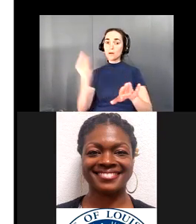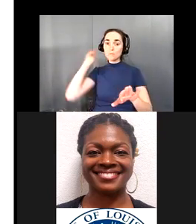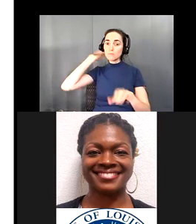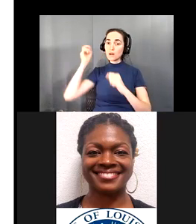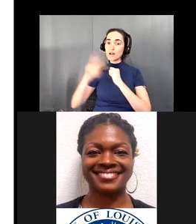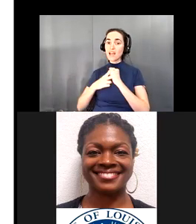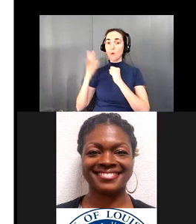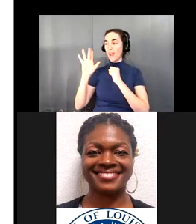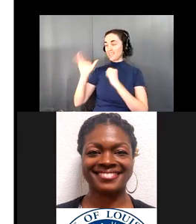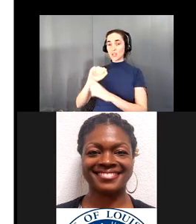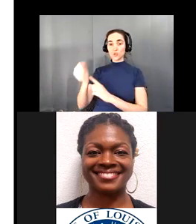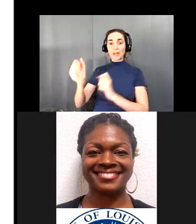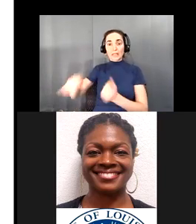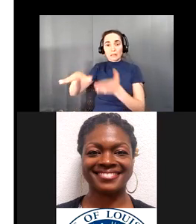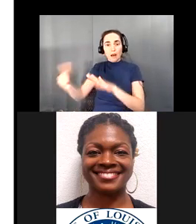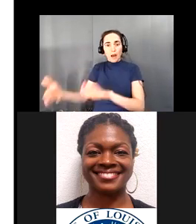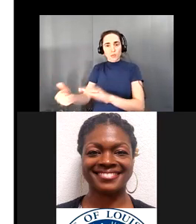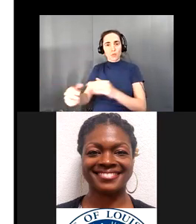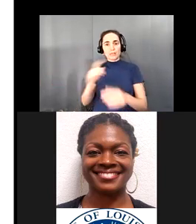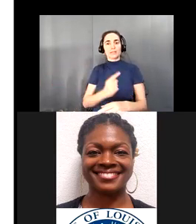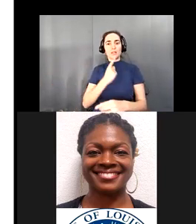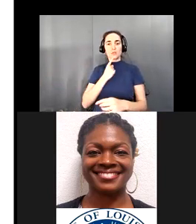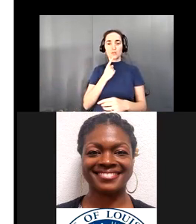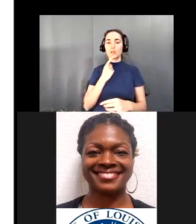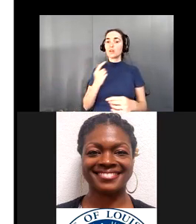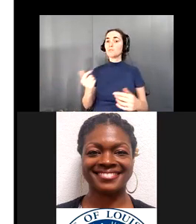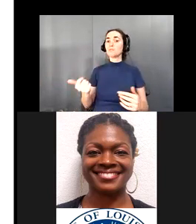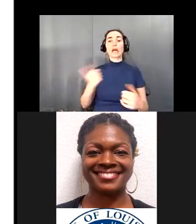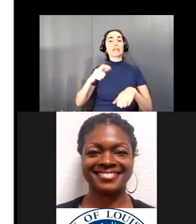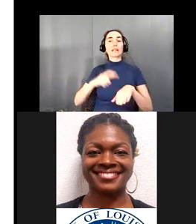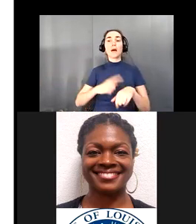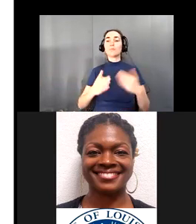16:15:37 Obviously, anytime in any place doesn't have to be from your house and they left your